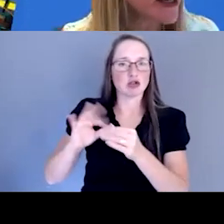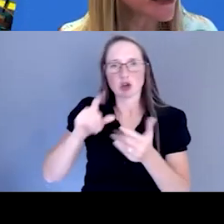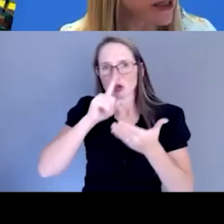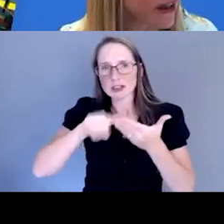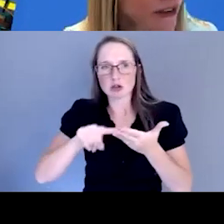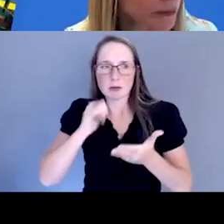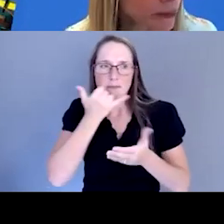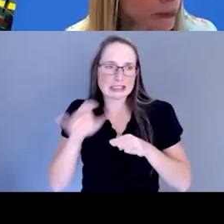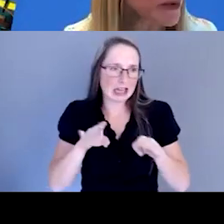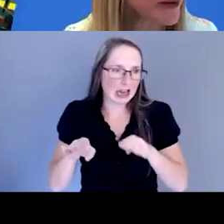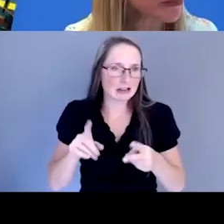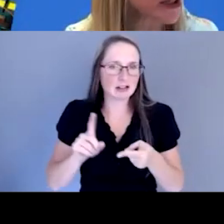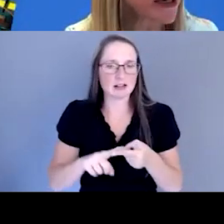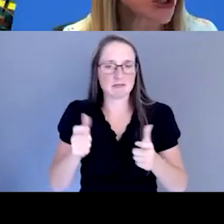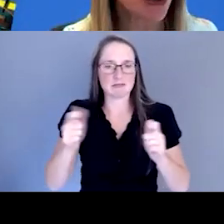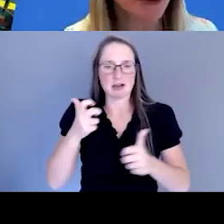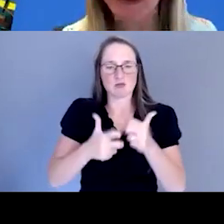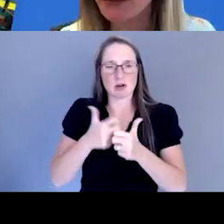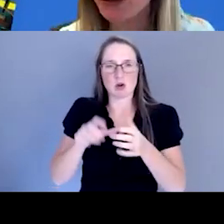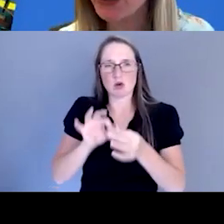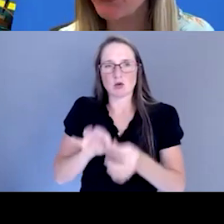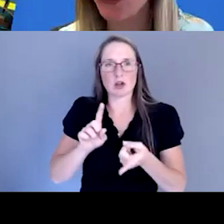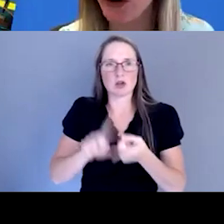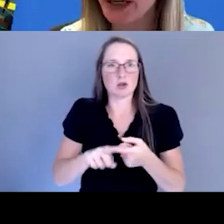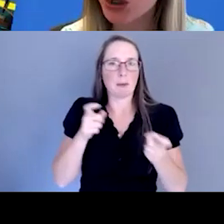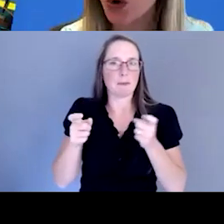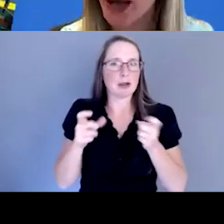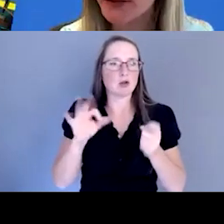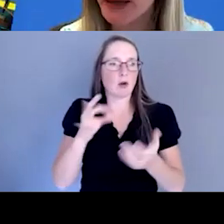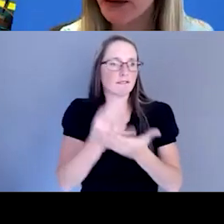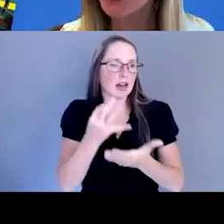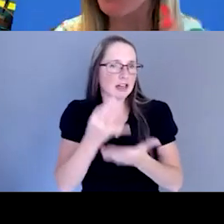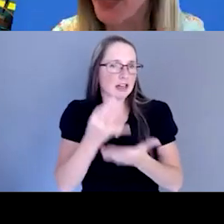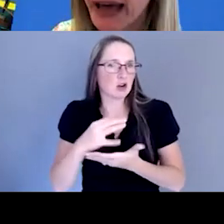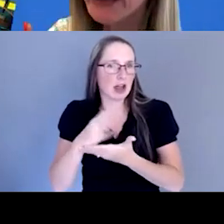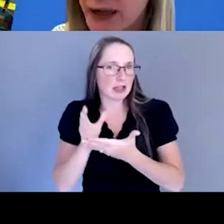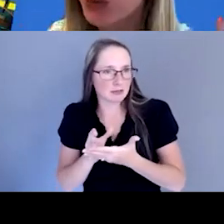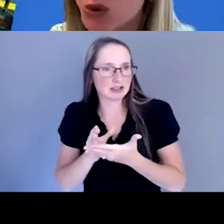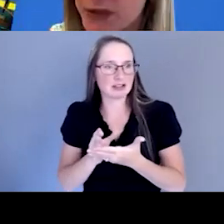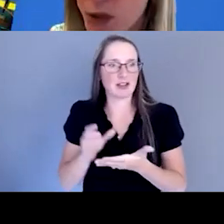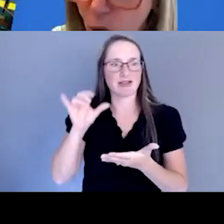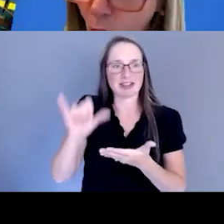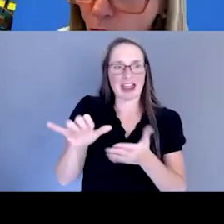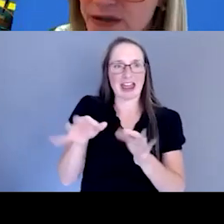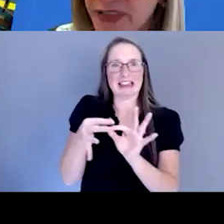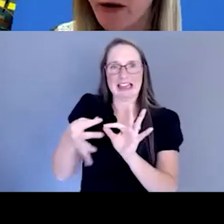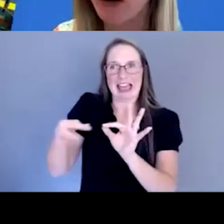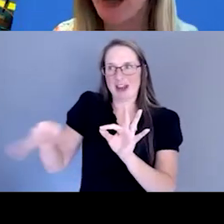significant problems relating to the administrative or financial aspects. That language was always there.